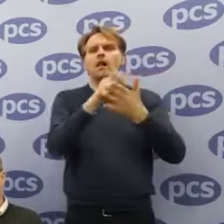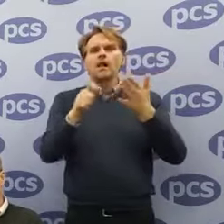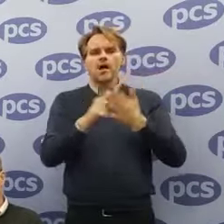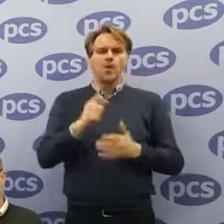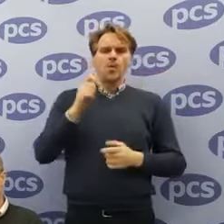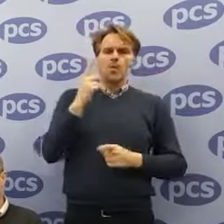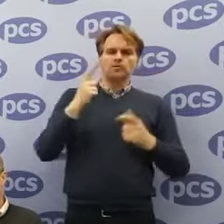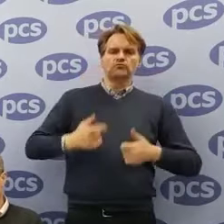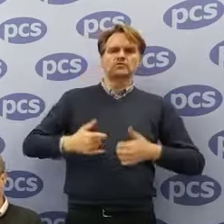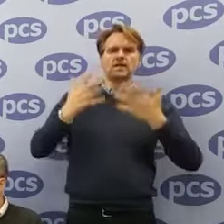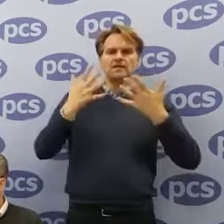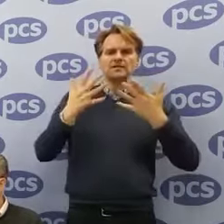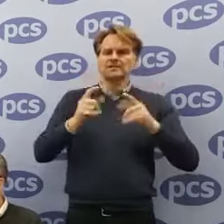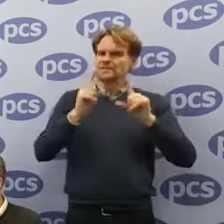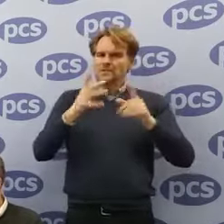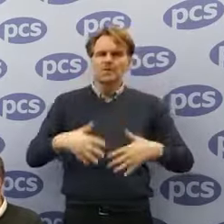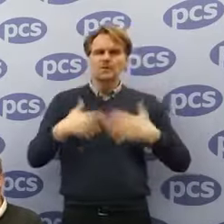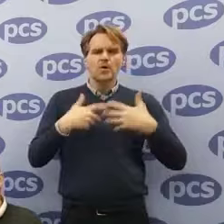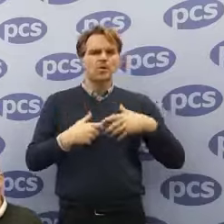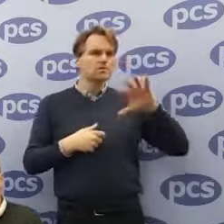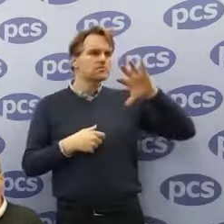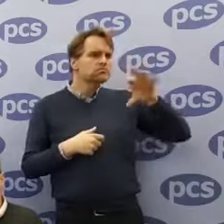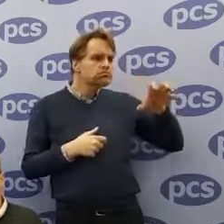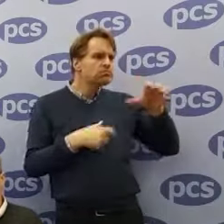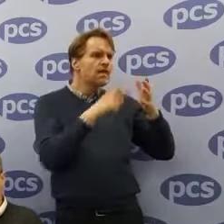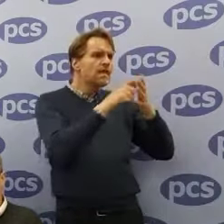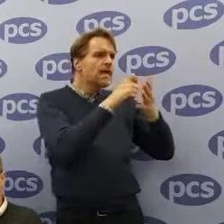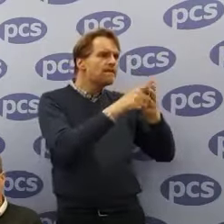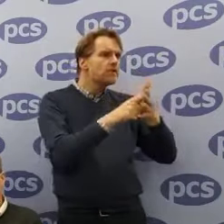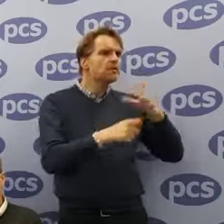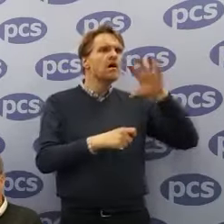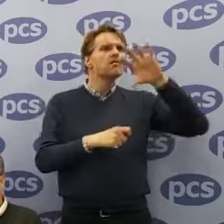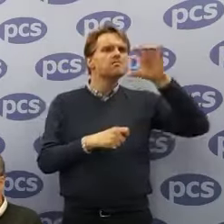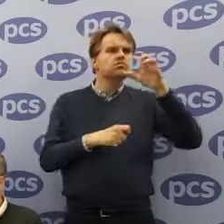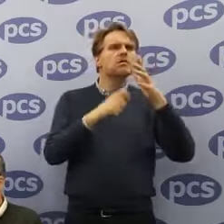separate ballots in different civil service departments, those who win would